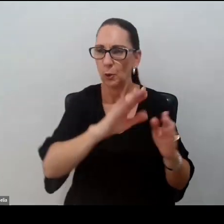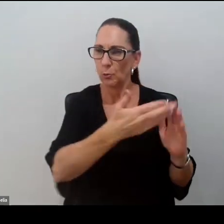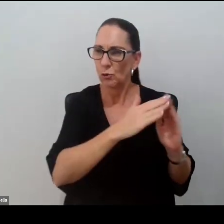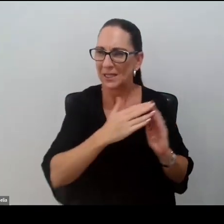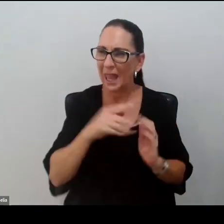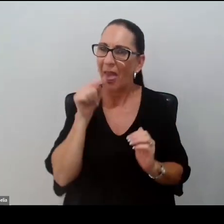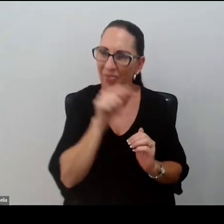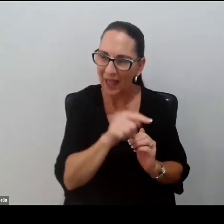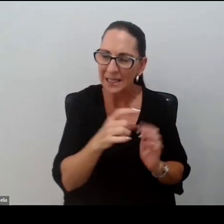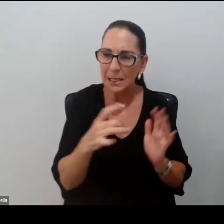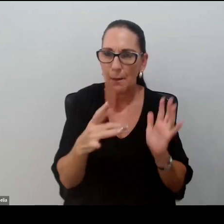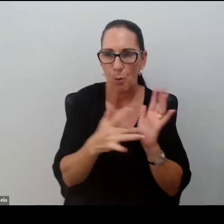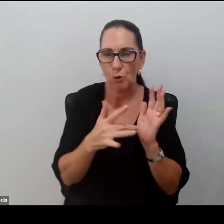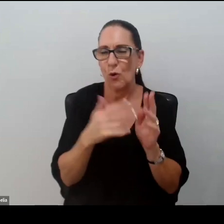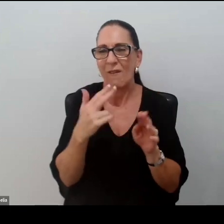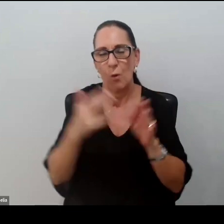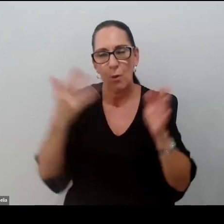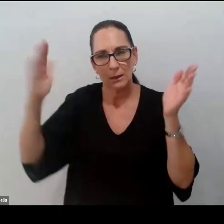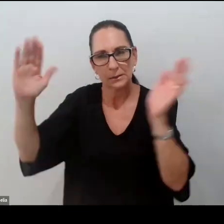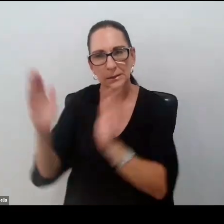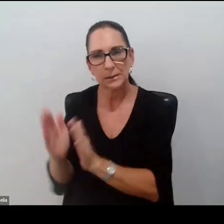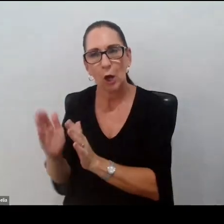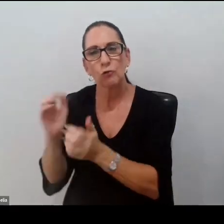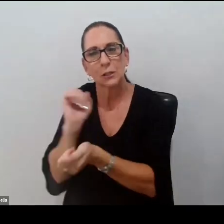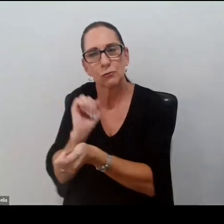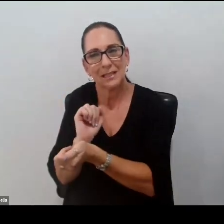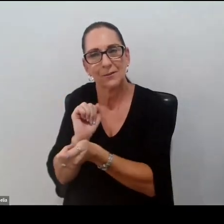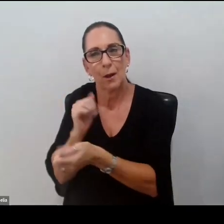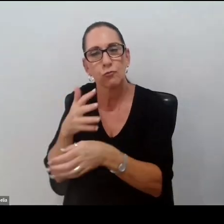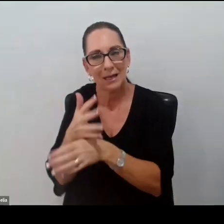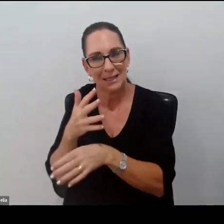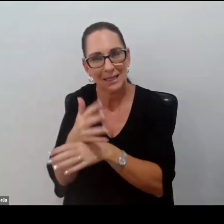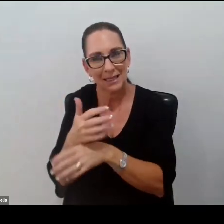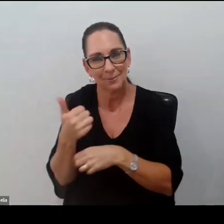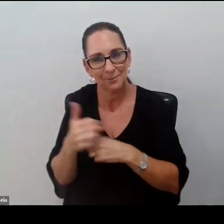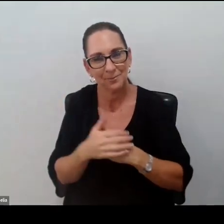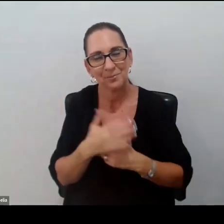restrictive practices. Thanks, Jane.